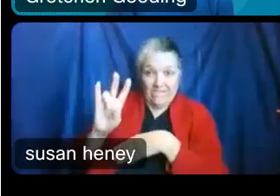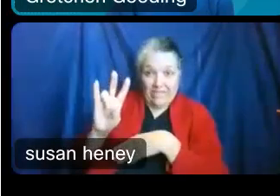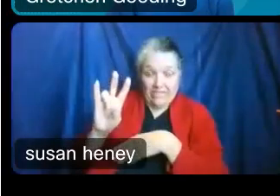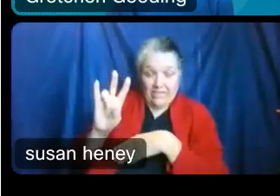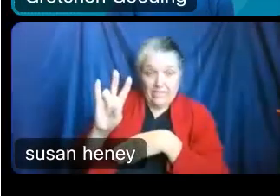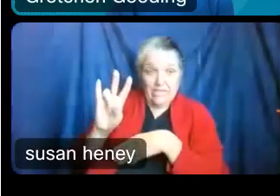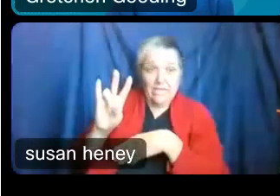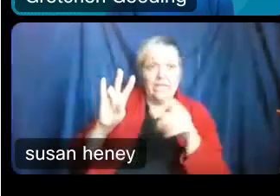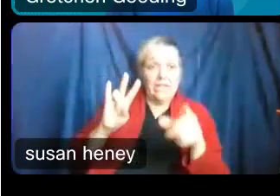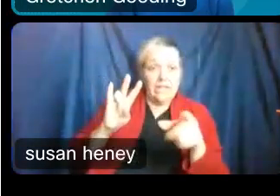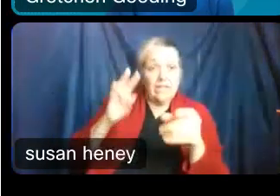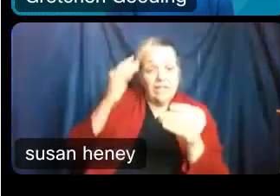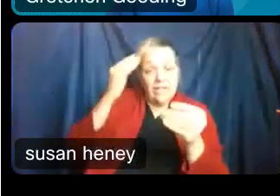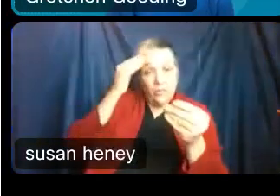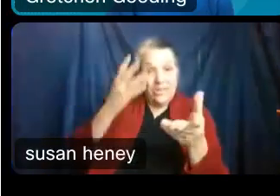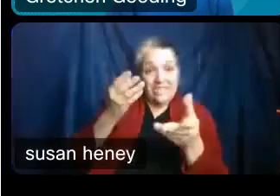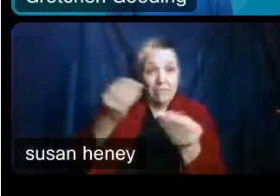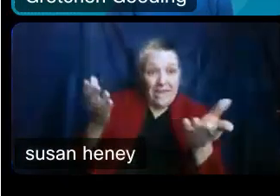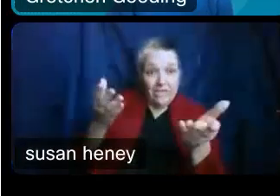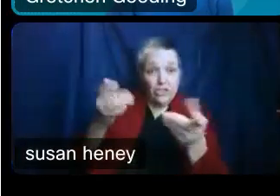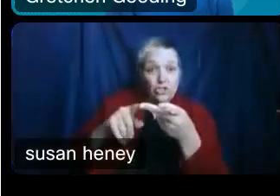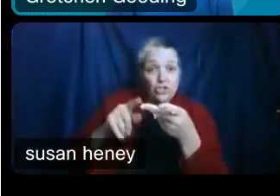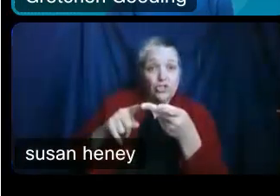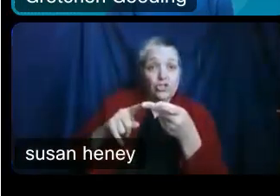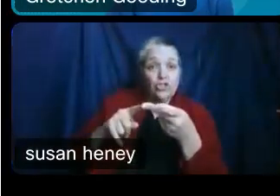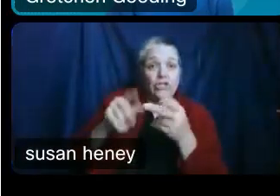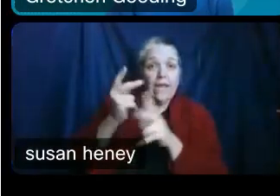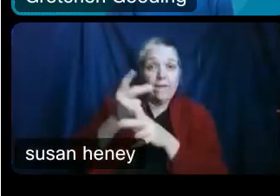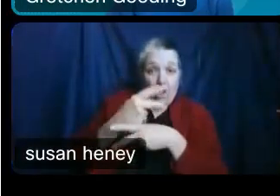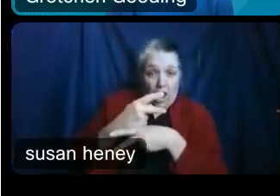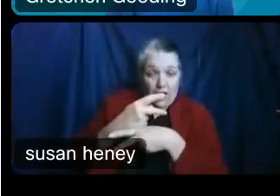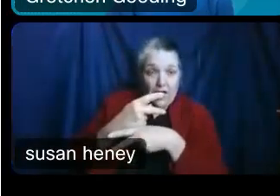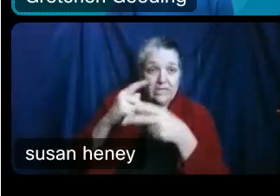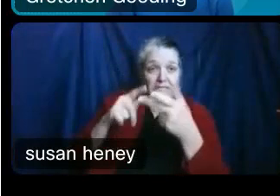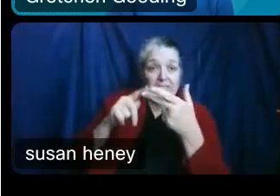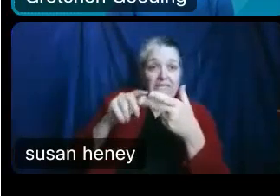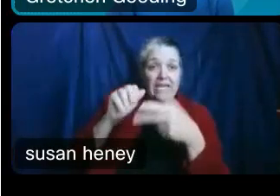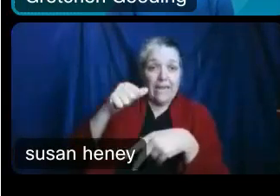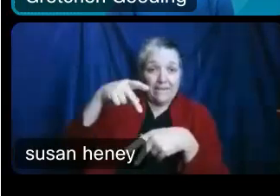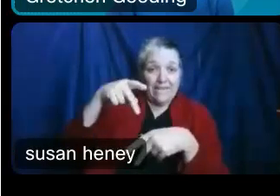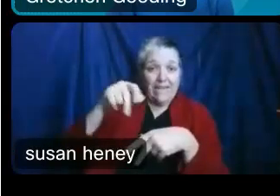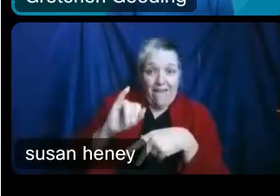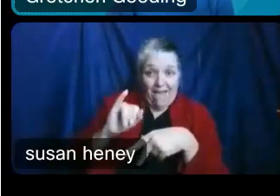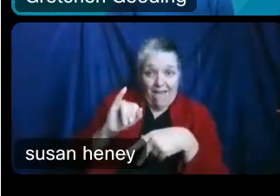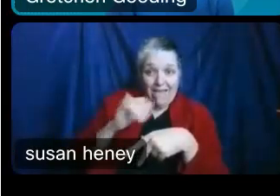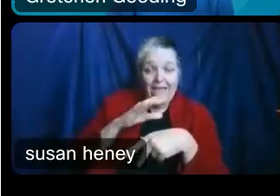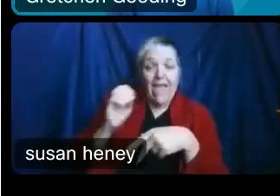data.census.gov, the API or application programming interface and summary files will be available